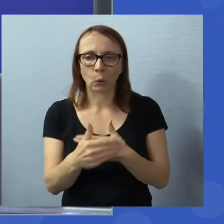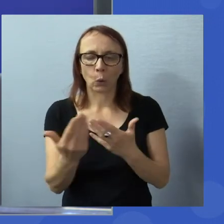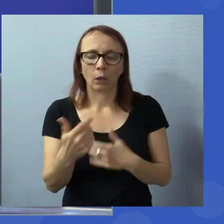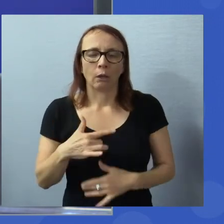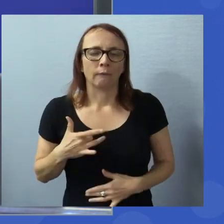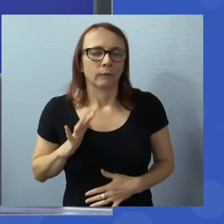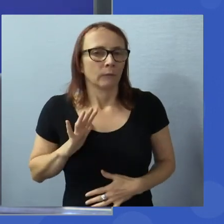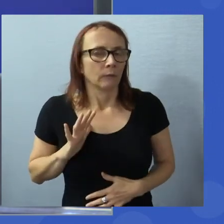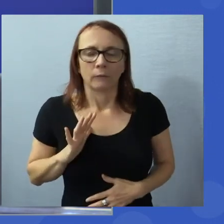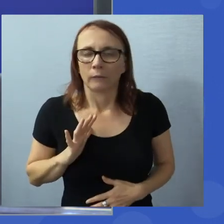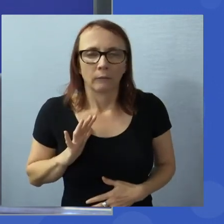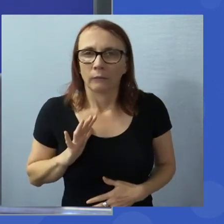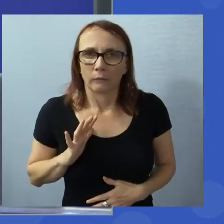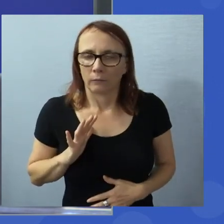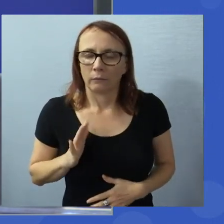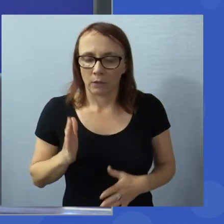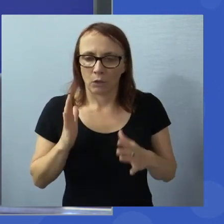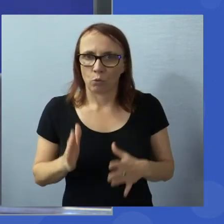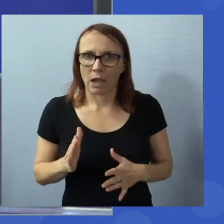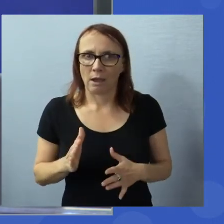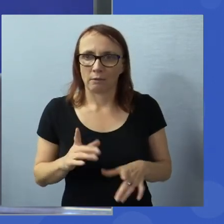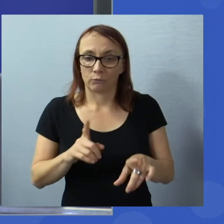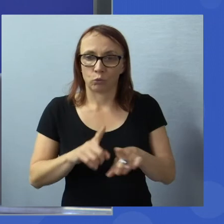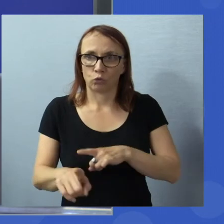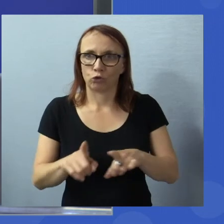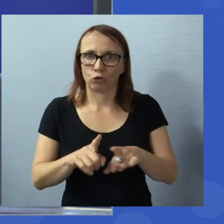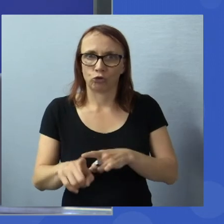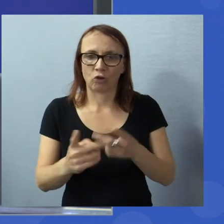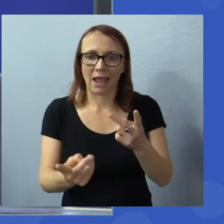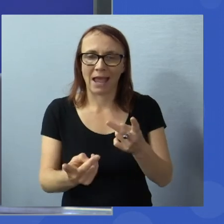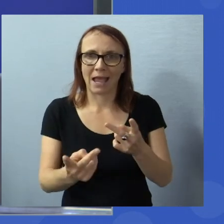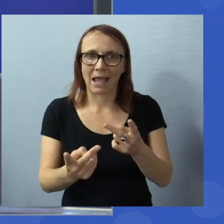like so you know we just need to grab the hotel's booking system and make sure